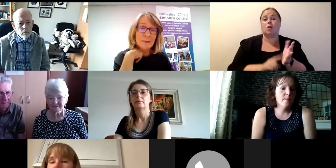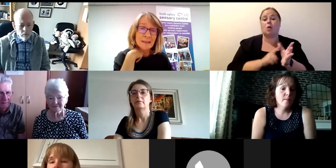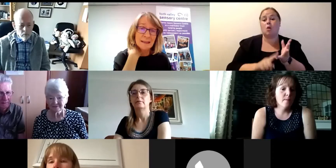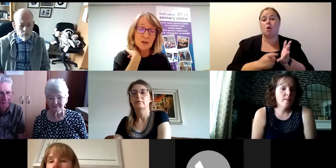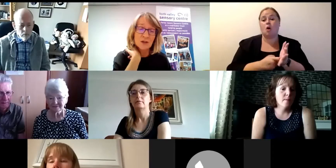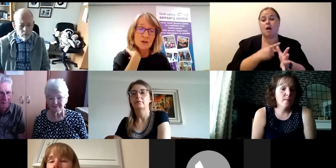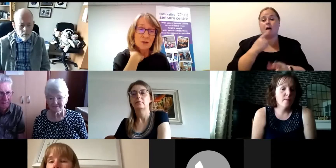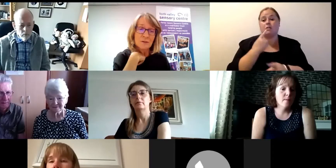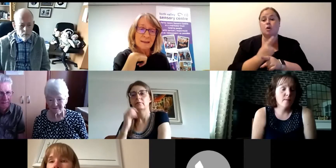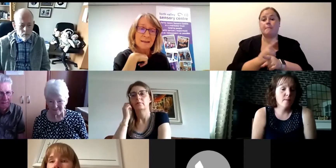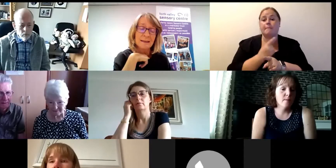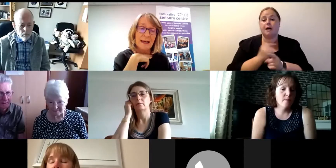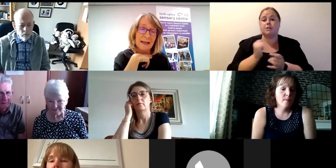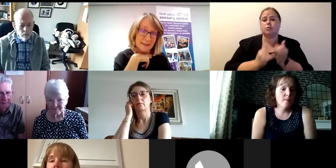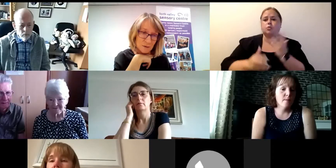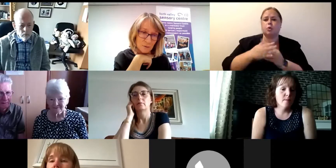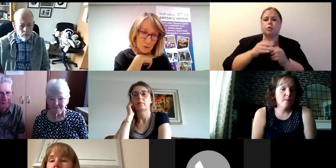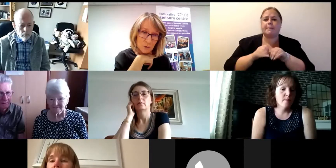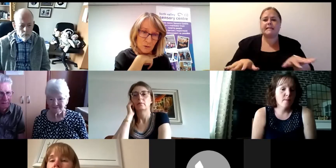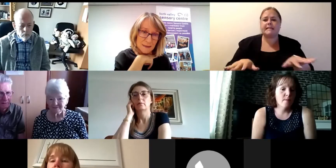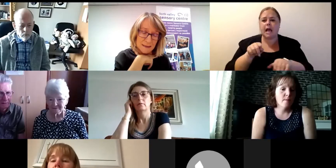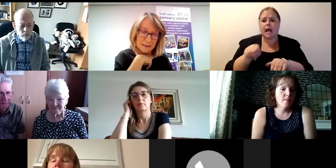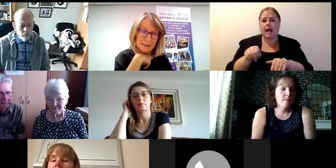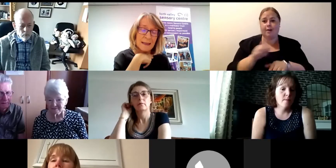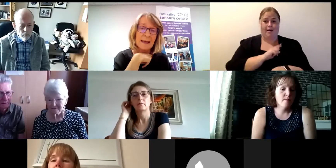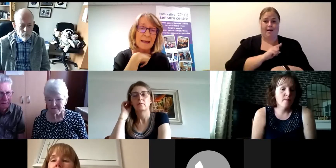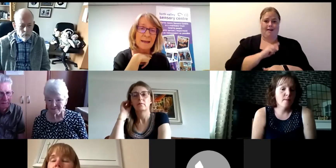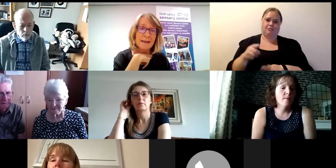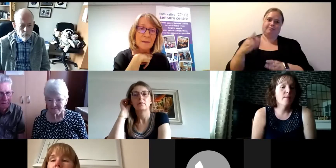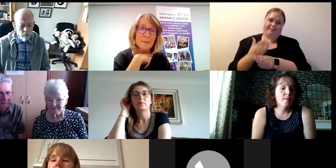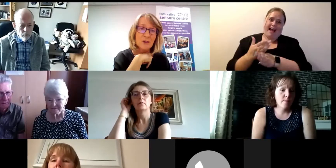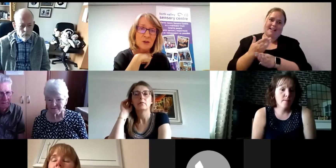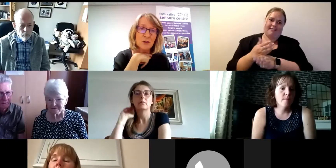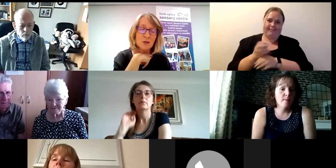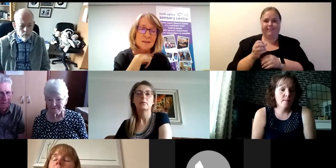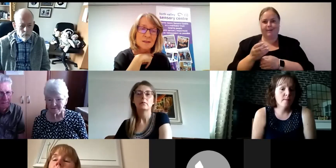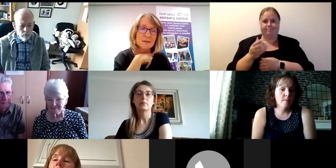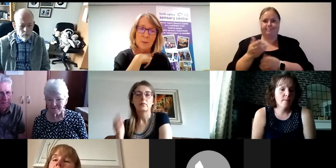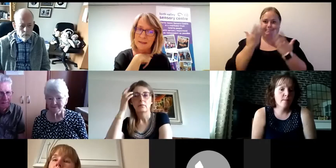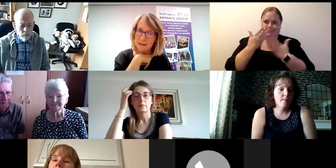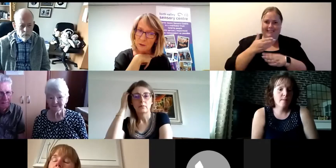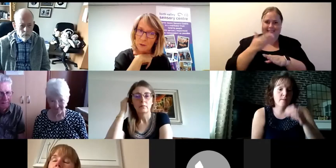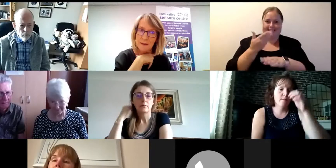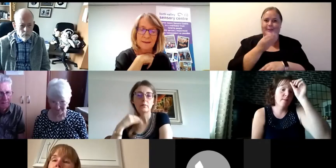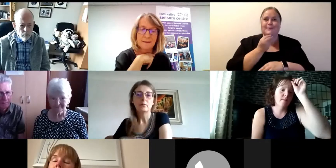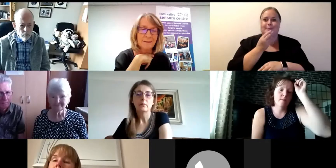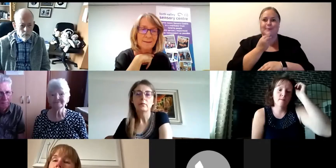social media because you are very active on social media and you use Twitter a lot and